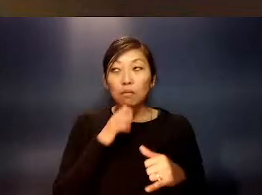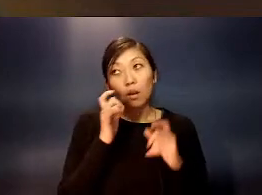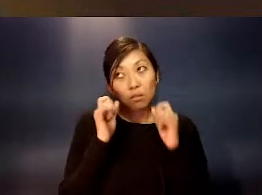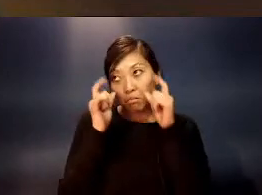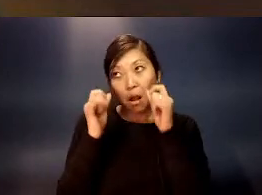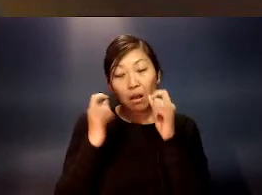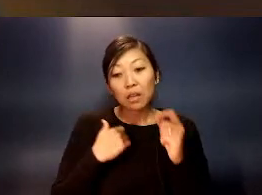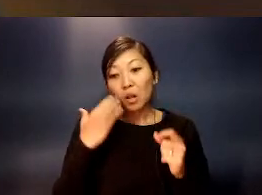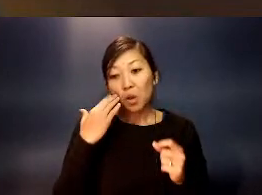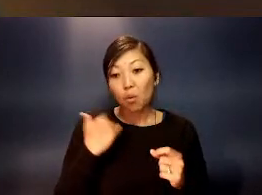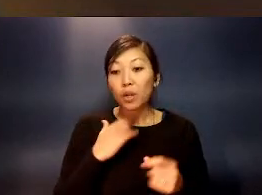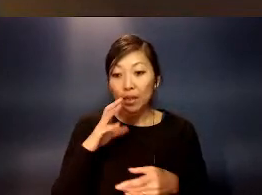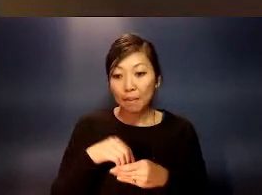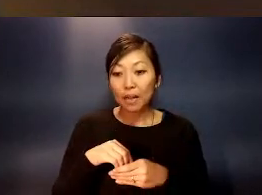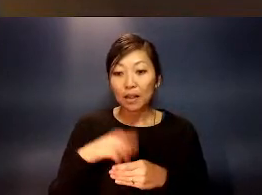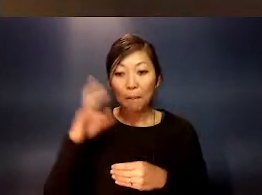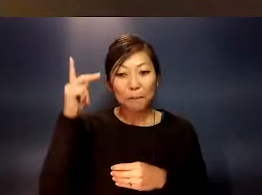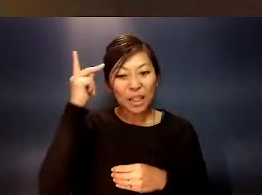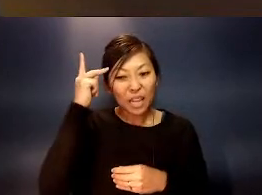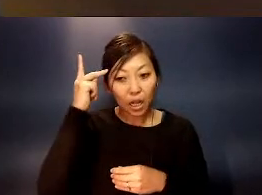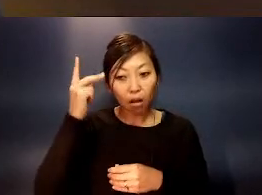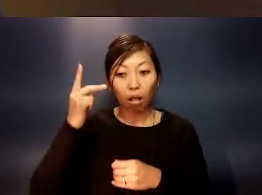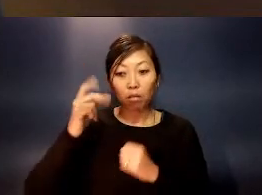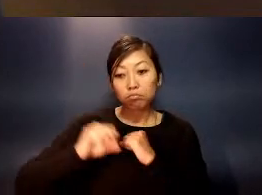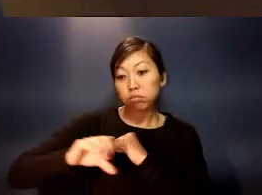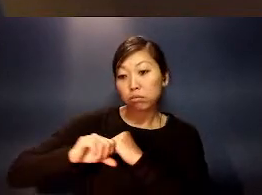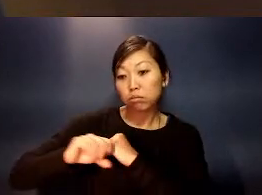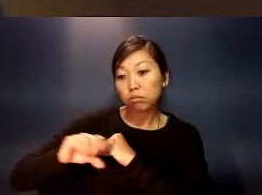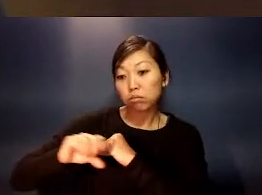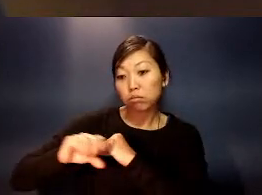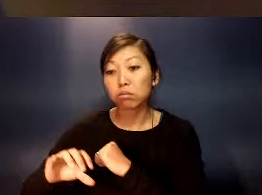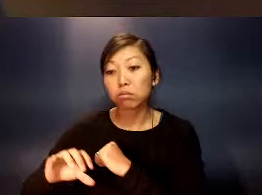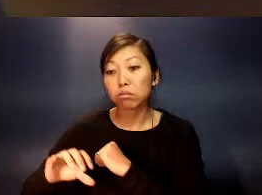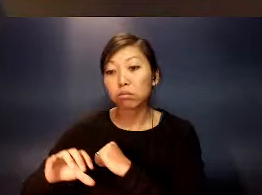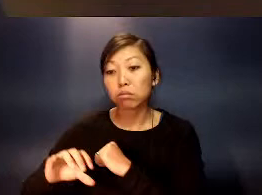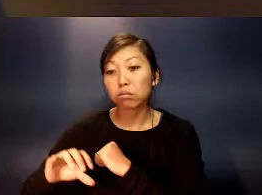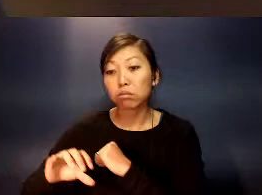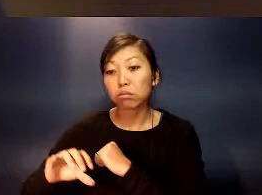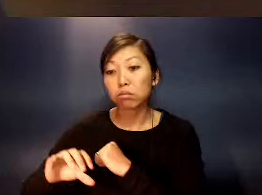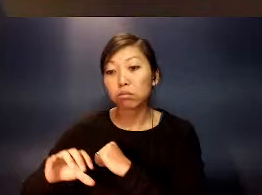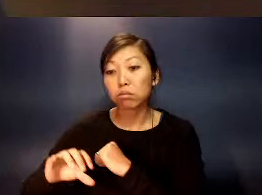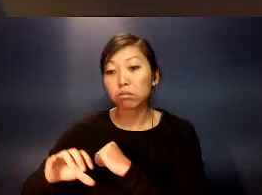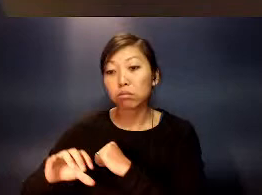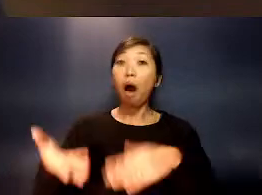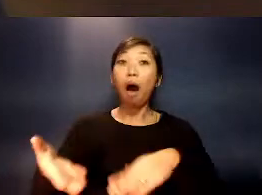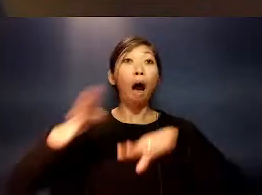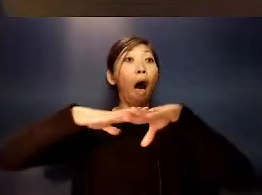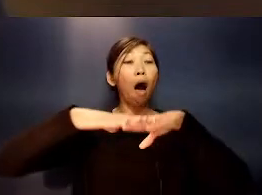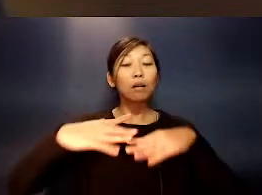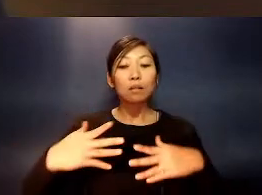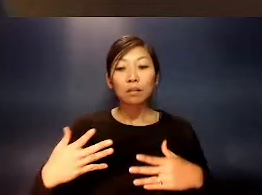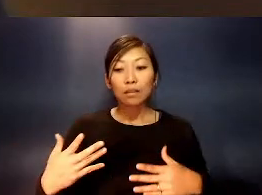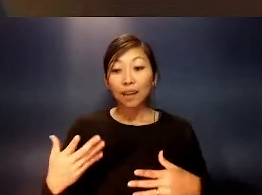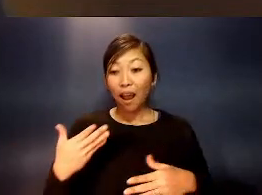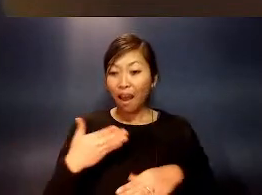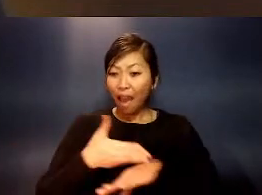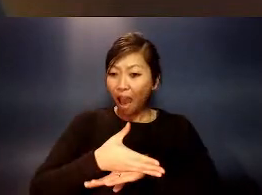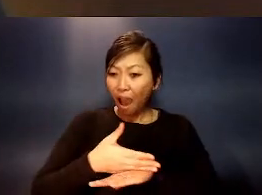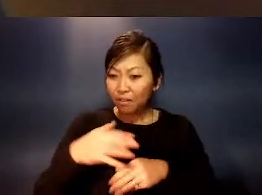EFFORT TO AMEND THAT AND CHANGE IT. BUT THERE REALLY WASN'T. I HAVE CONCERNS THAT THE DEPARTMENT WILL EVEN BE ABLE